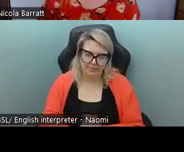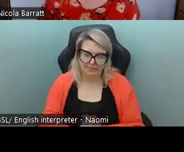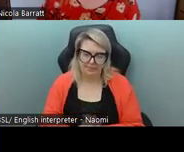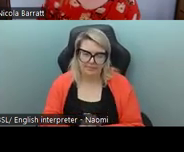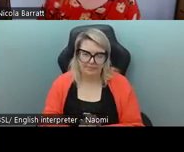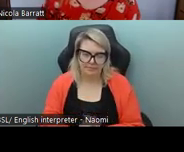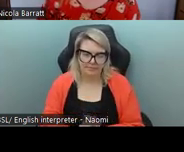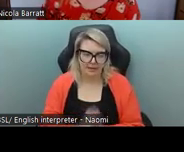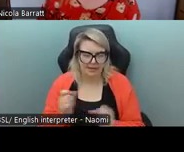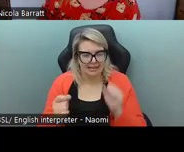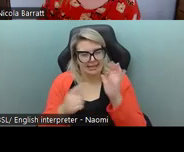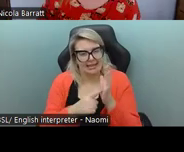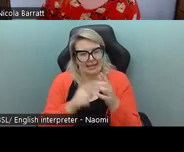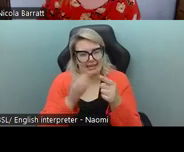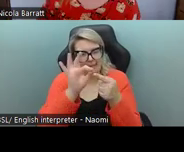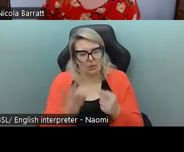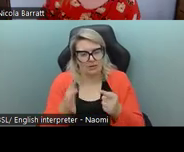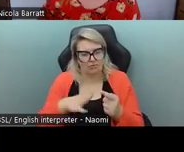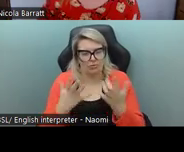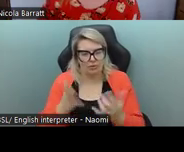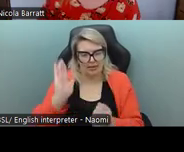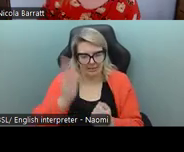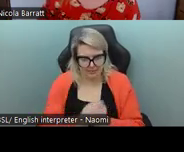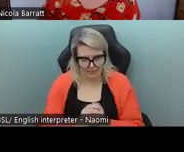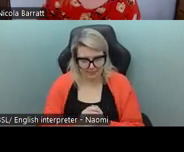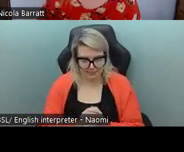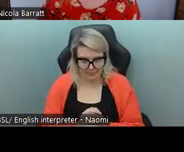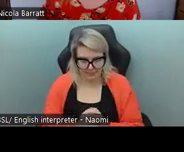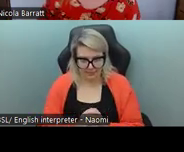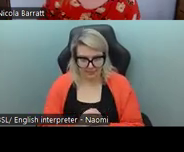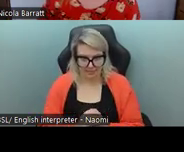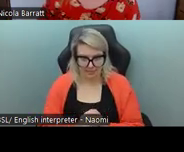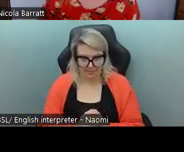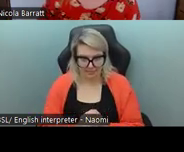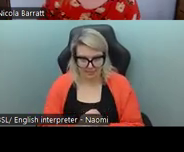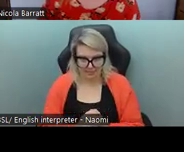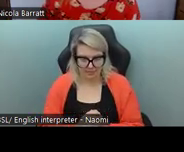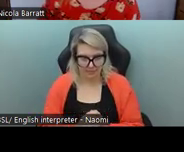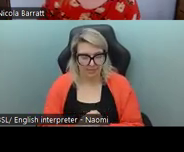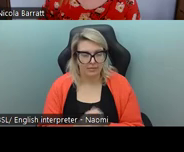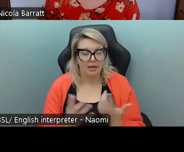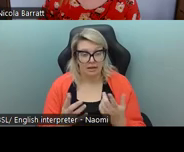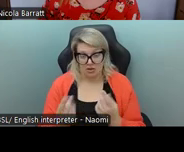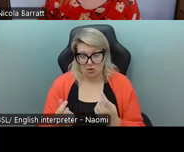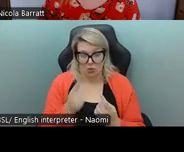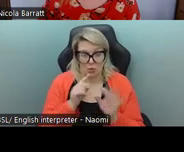These are the key takeaways from today. We're going to go onto the Q&A in a second. If you've got any questions, make sure you pop them into there.